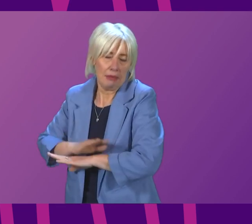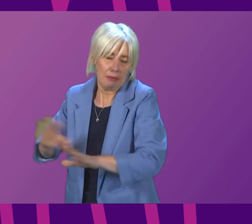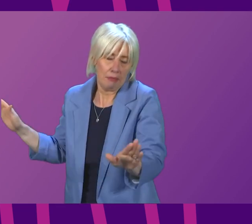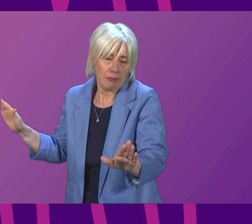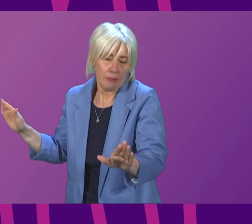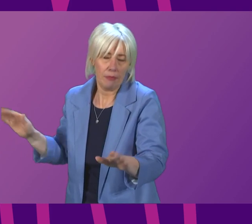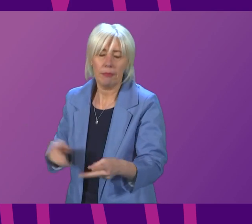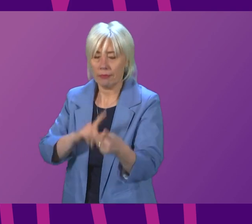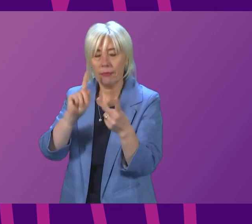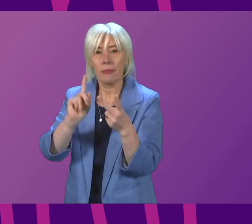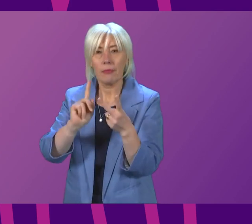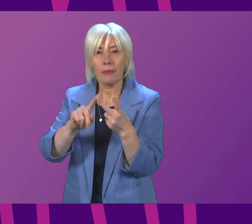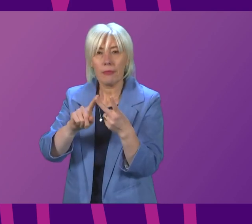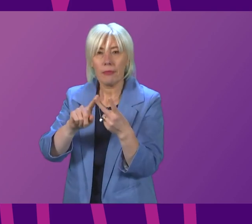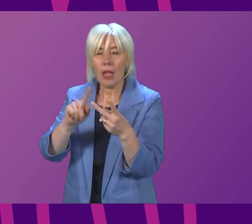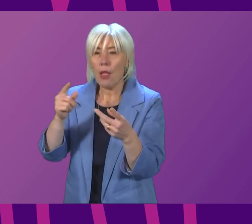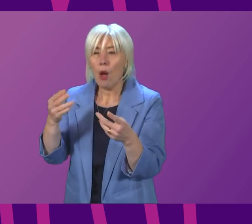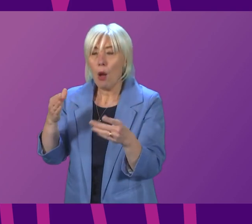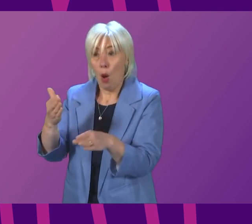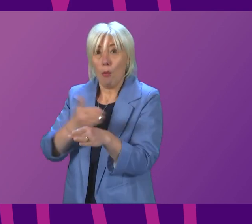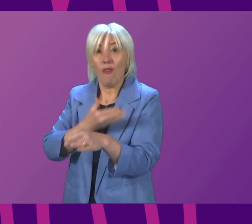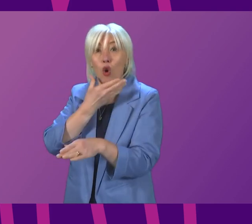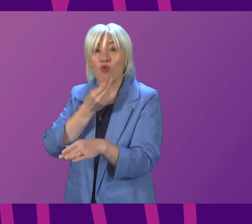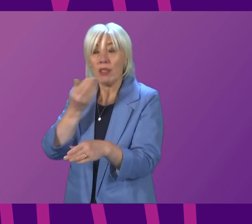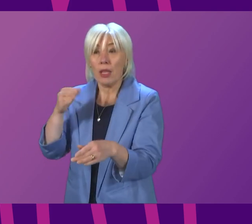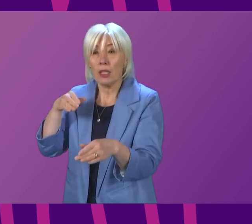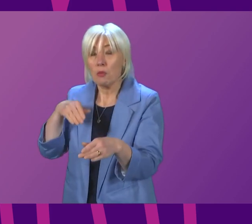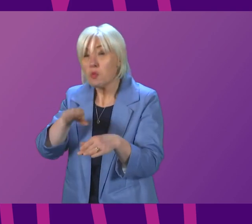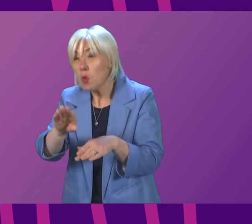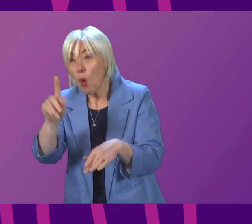The projections before Christmas were not wrong.